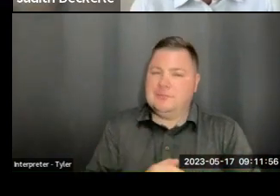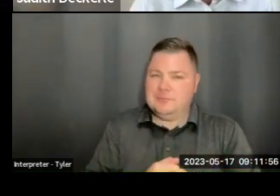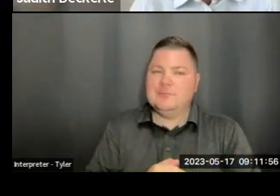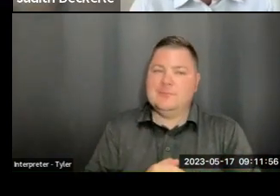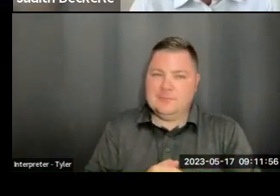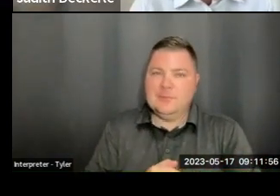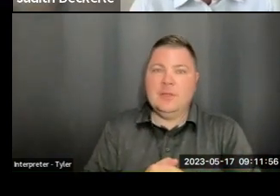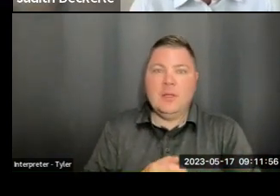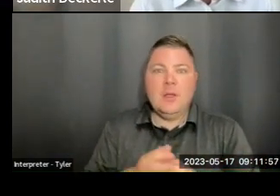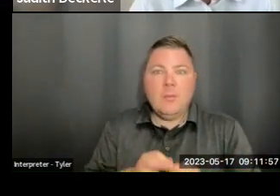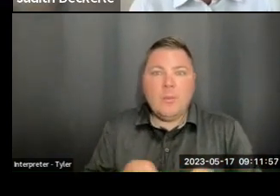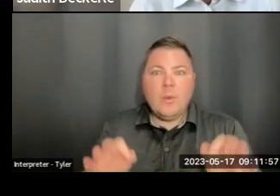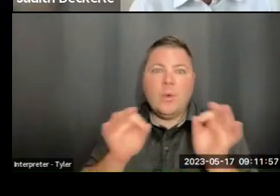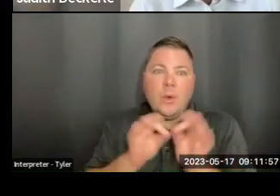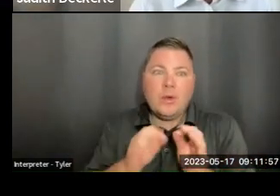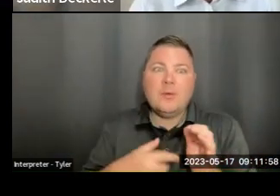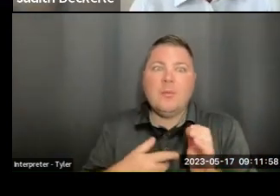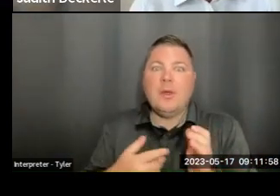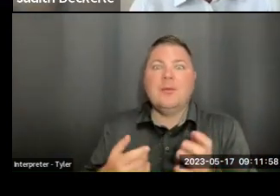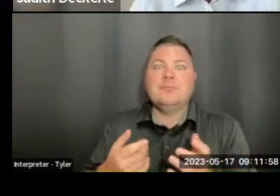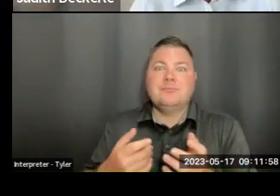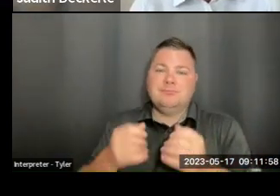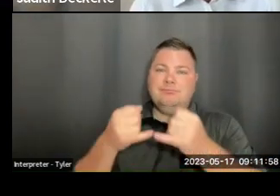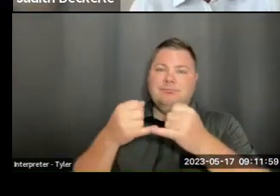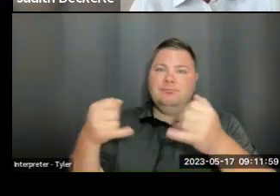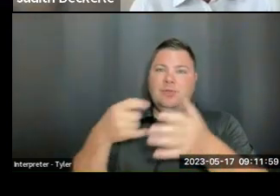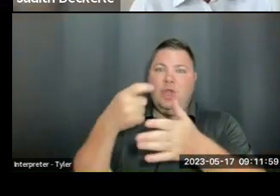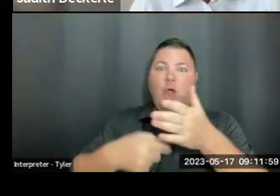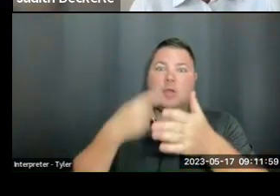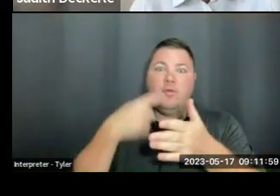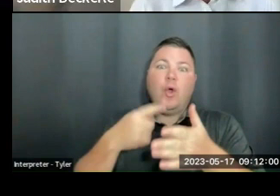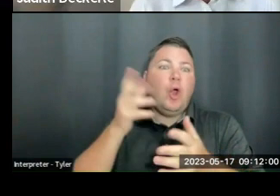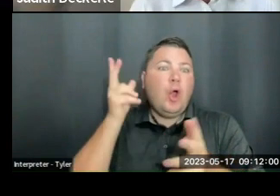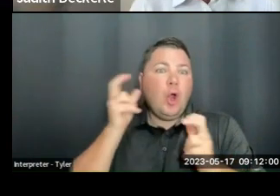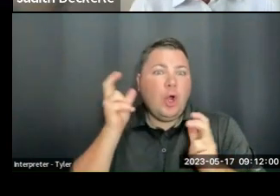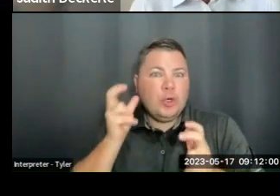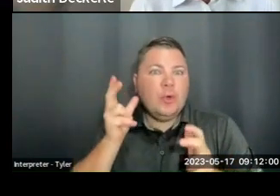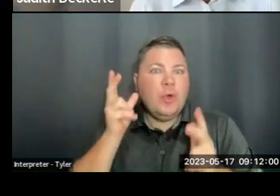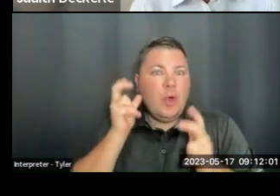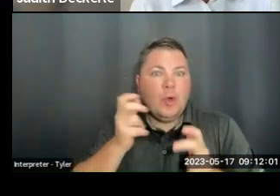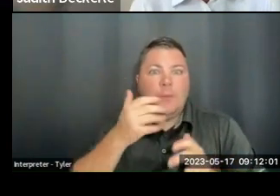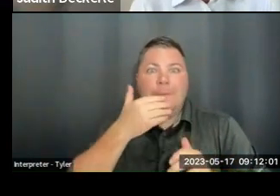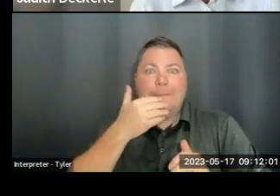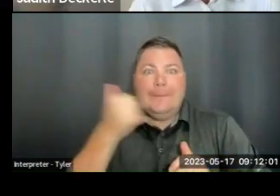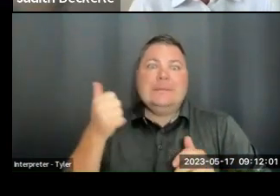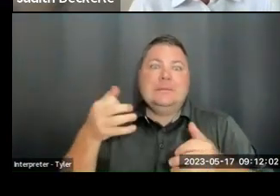When you start your planning process, be sure to include a line item for